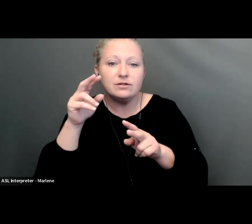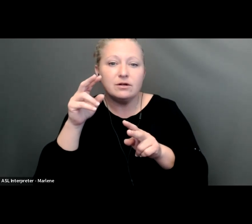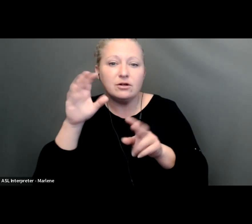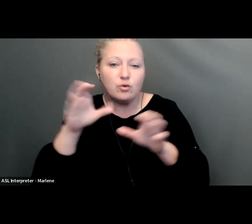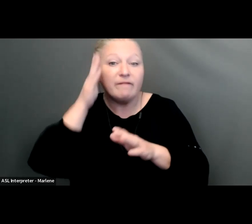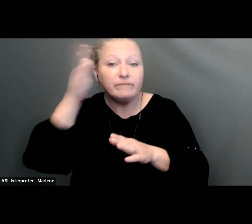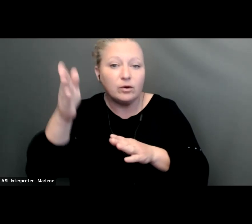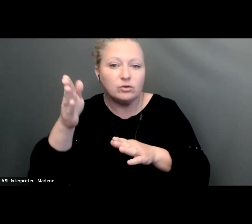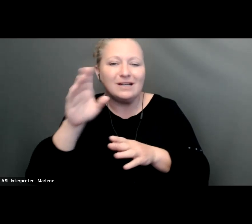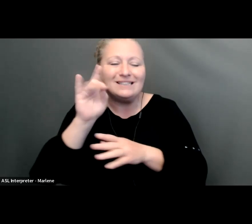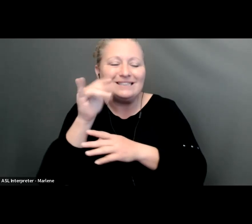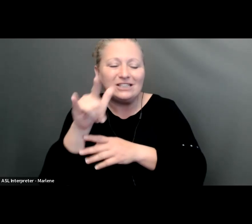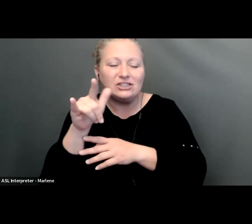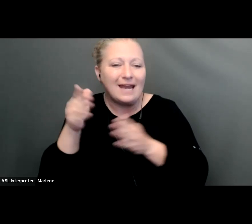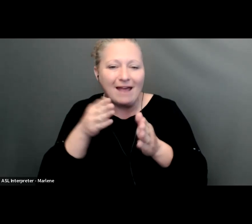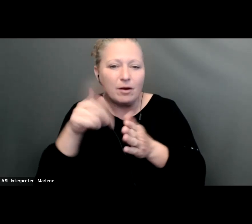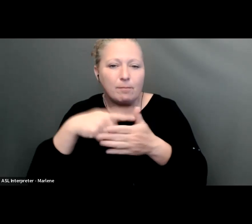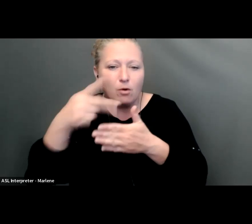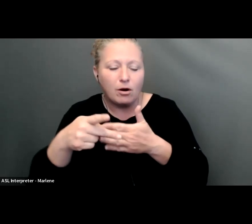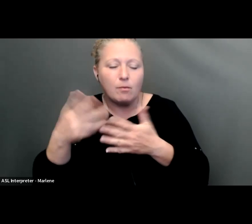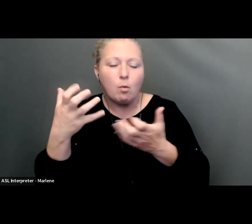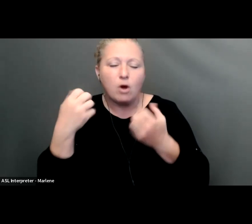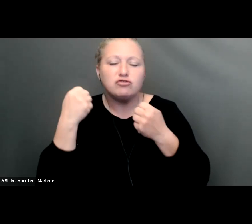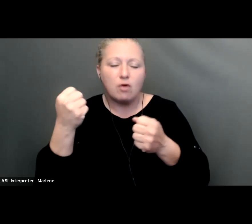in the next iteration, we're looking to include a strong workforce development component. The